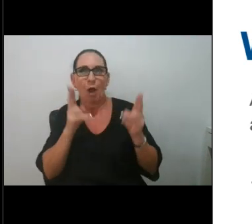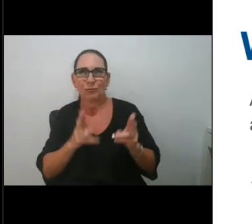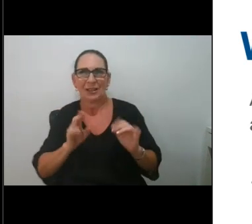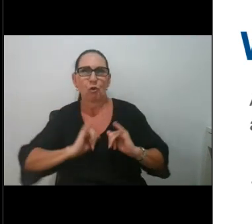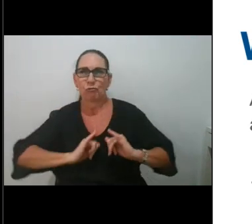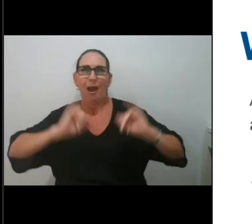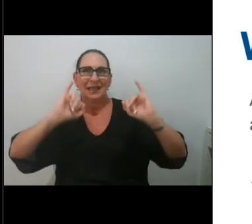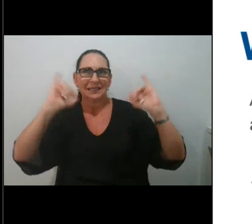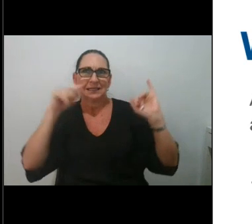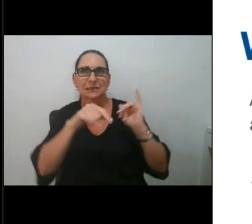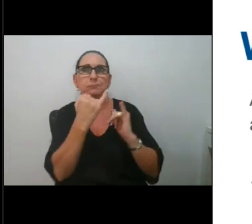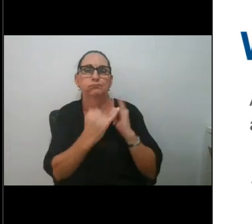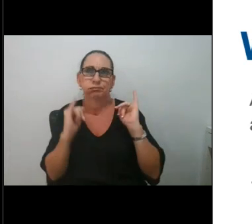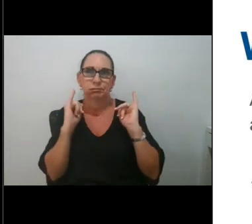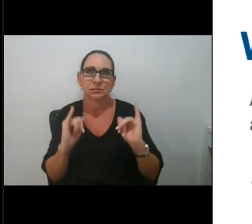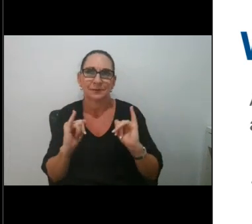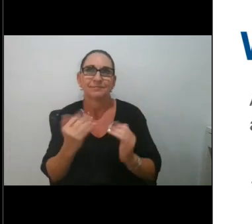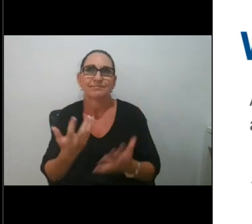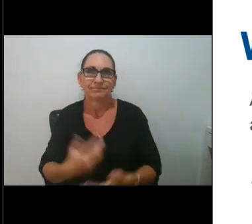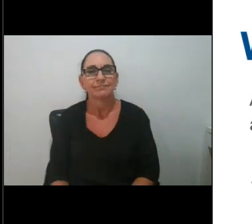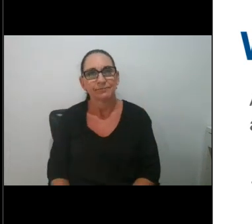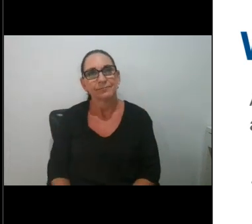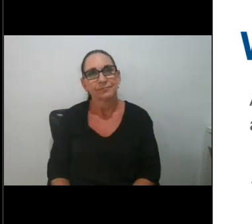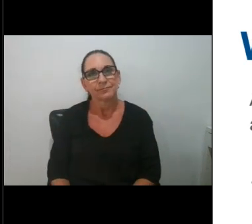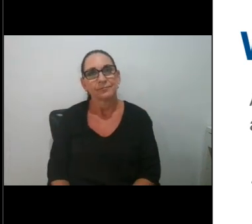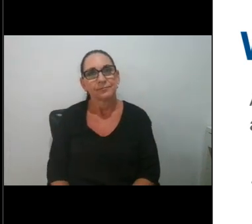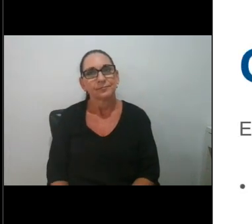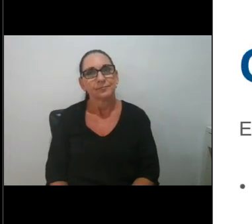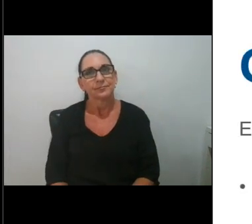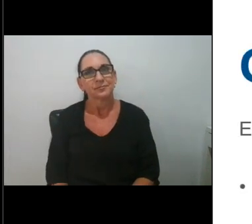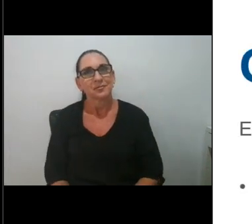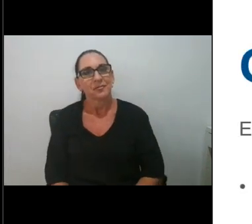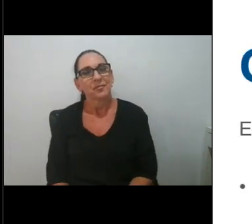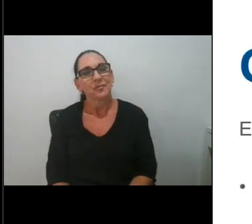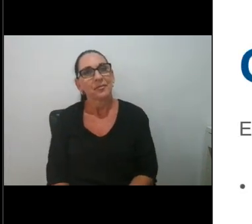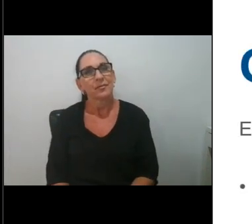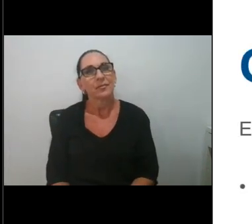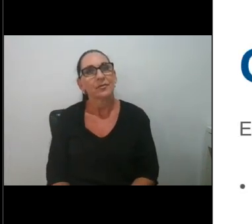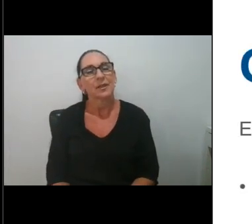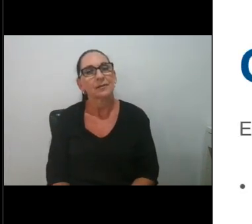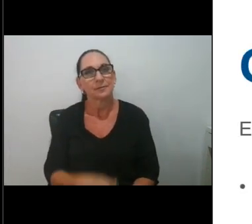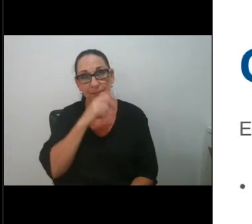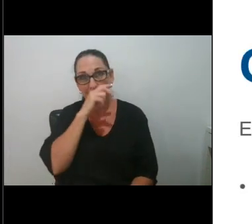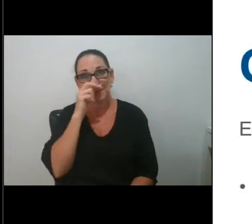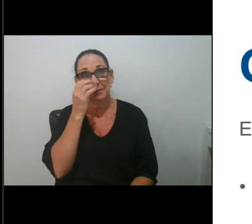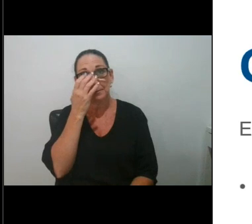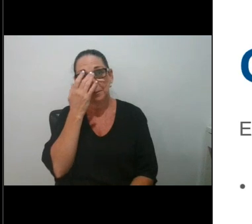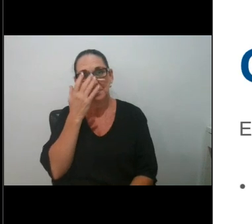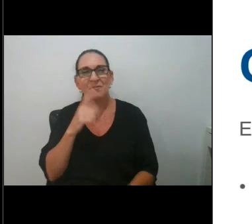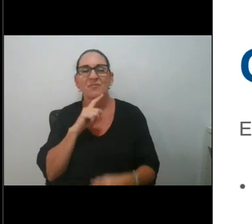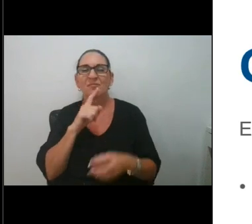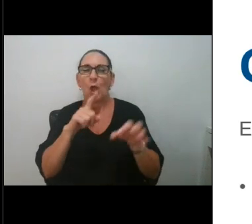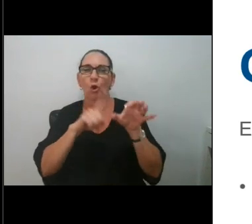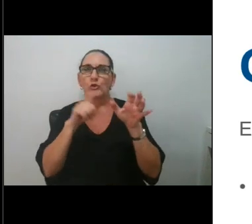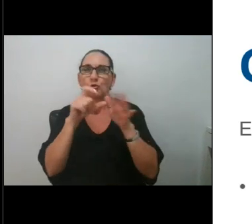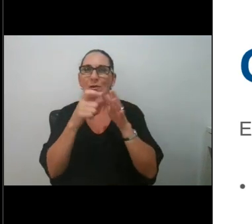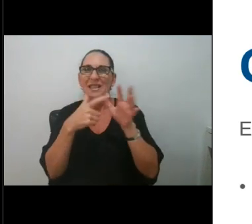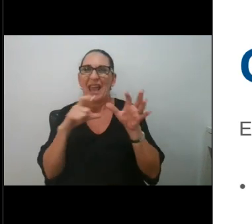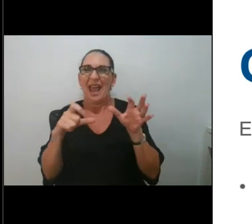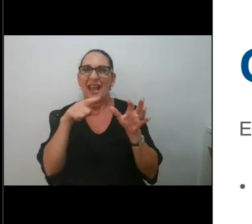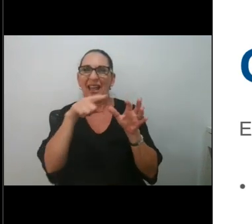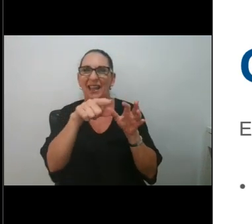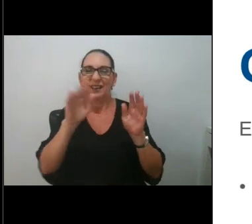issue so just to give you an overview of what QDAC that's the acronym we use if you see it on